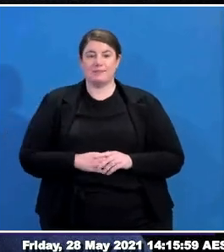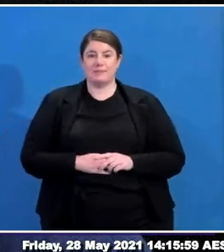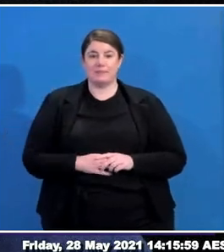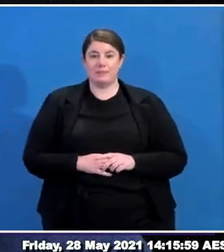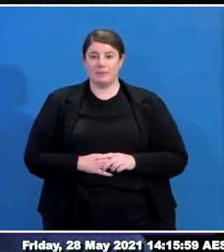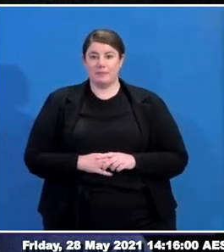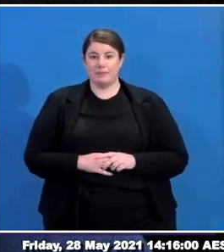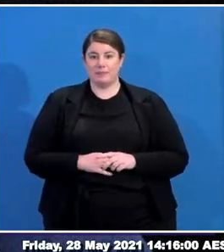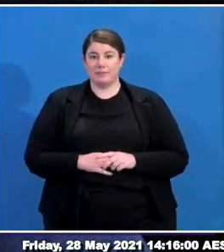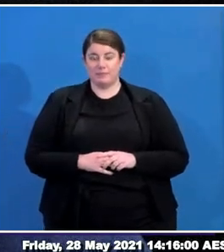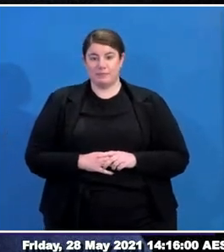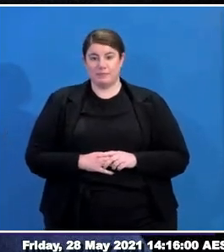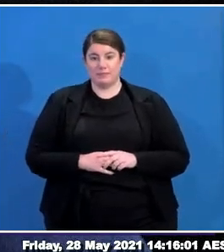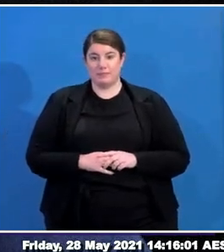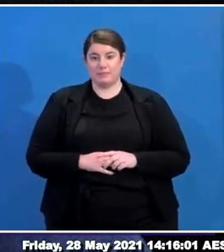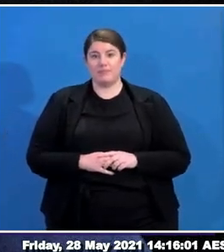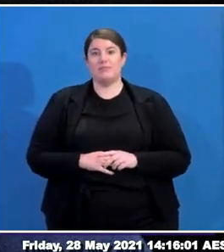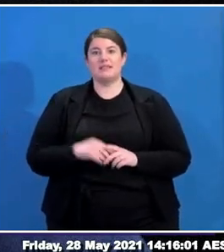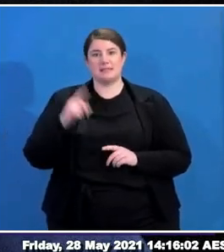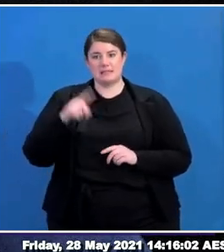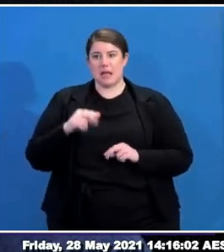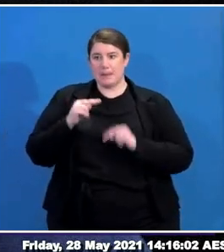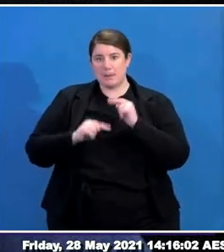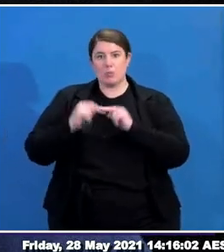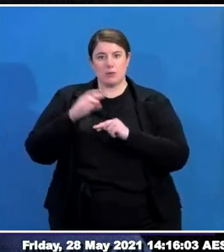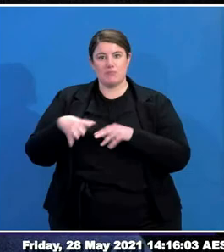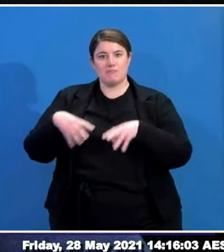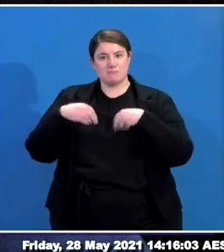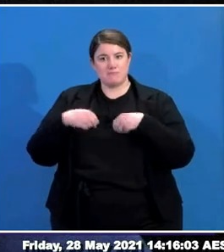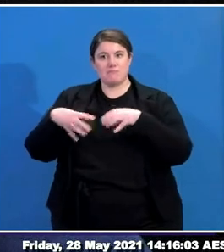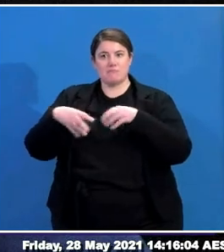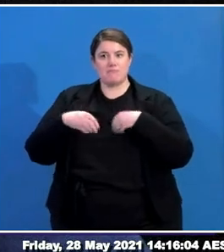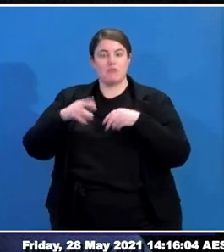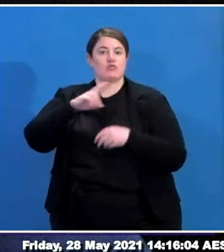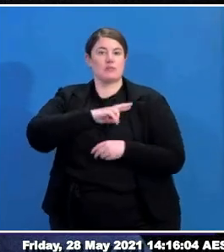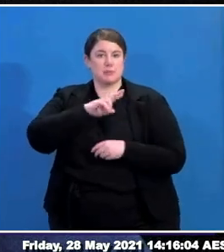It has progressively taken responsibility for the regulation of quality and